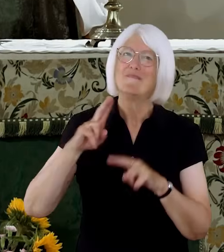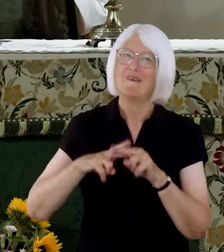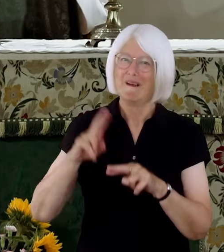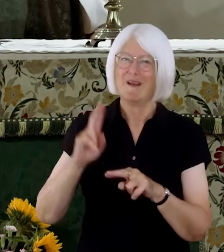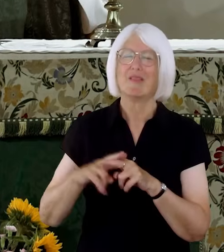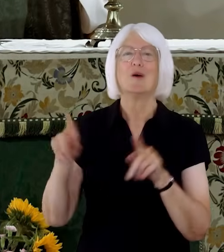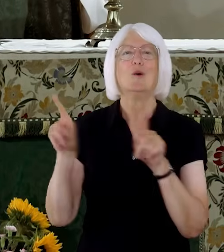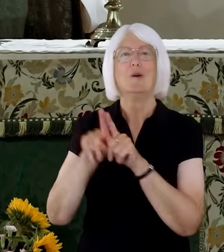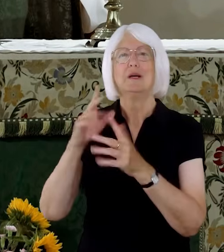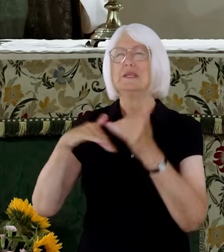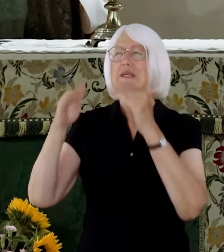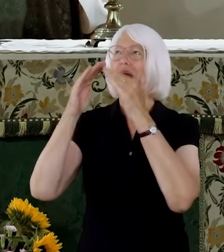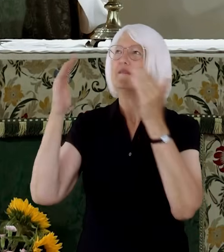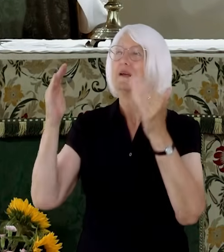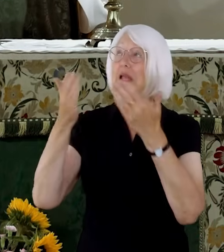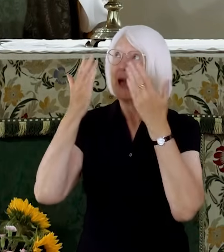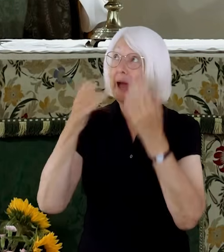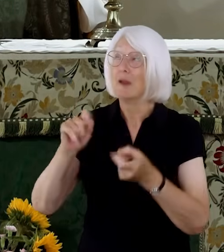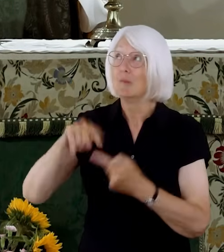Our Father who art in heaven,